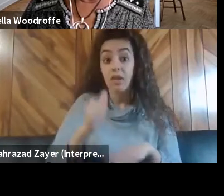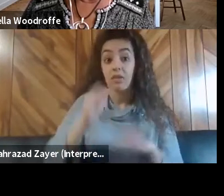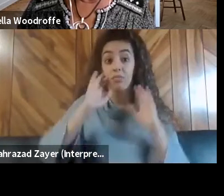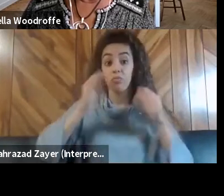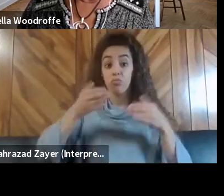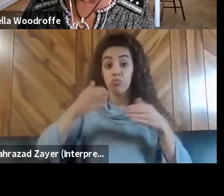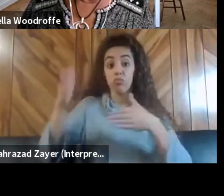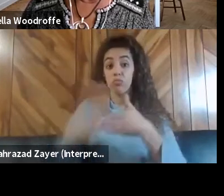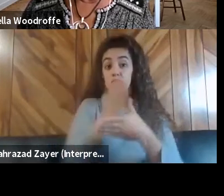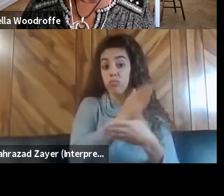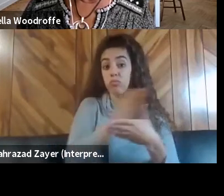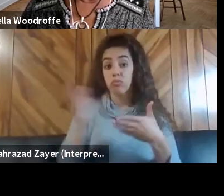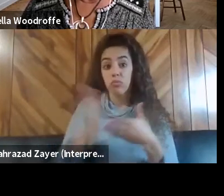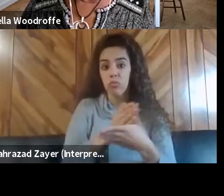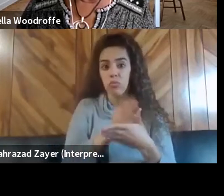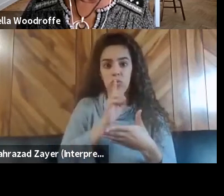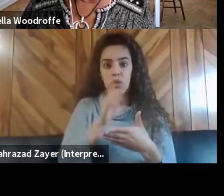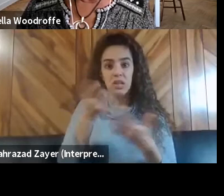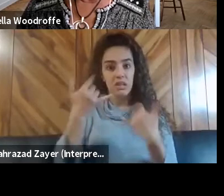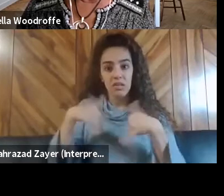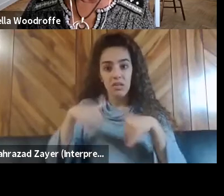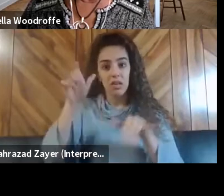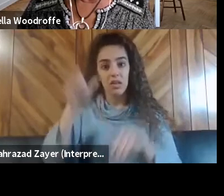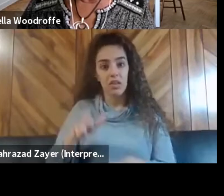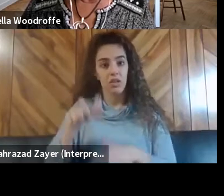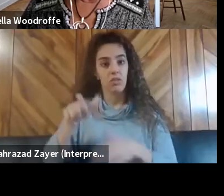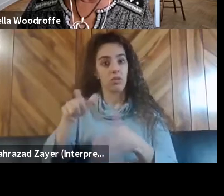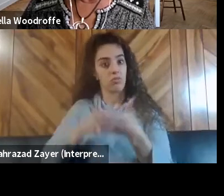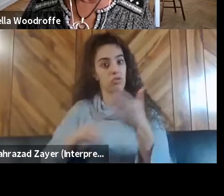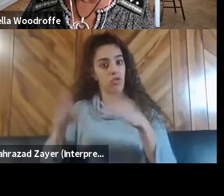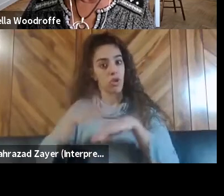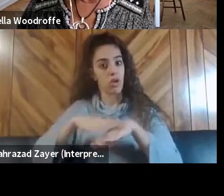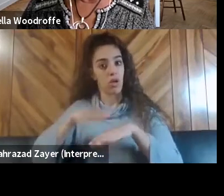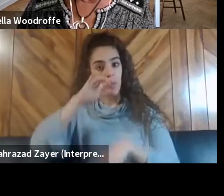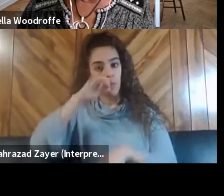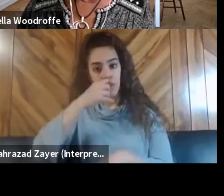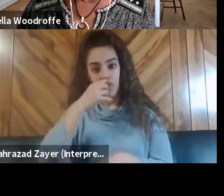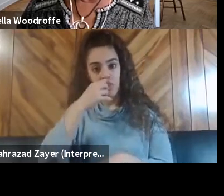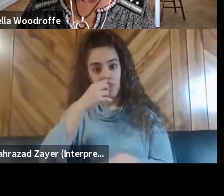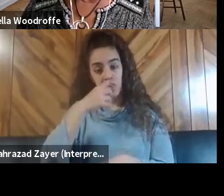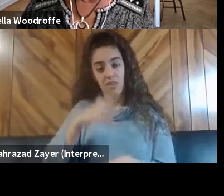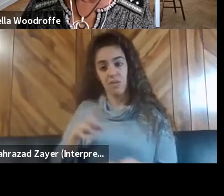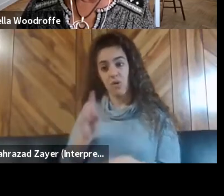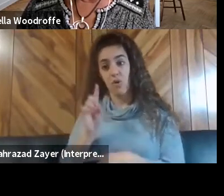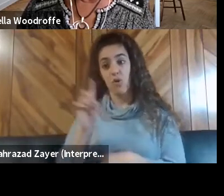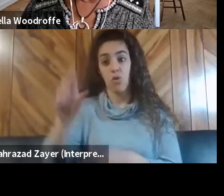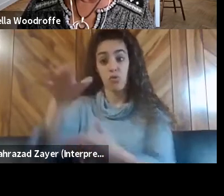they have homework. You know, they just go they go to school to come home, and their parents don't take any interest in it.